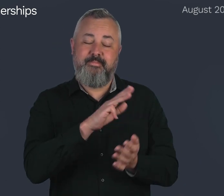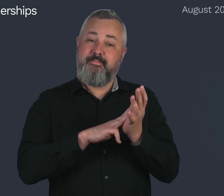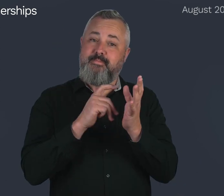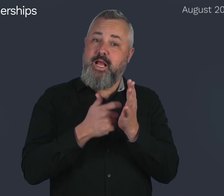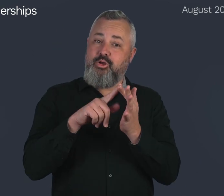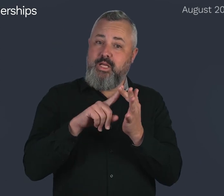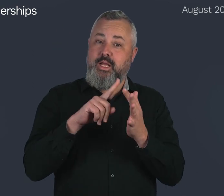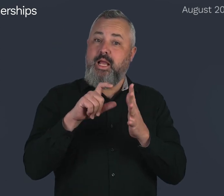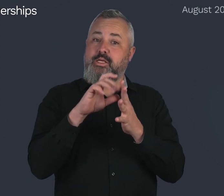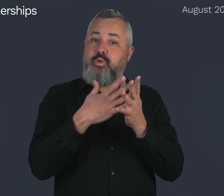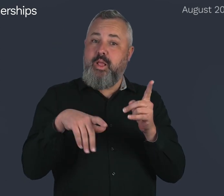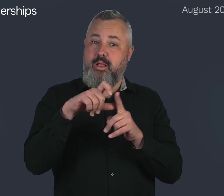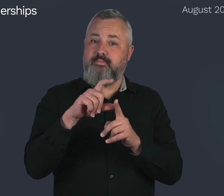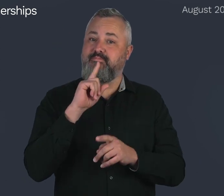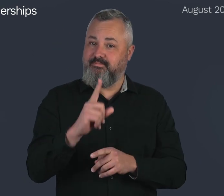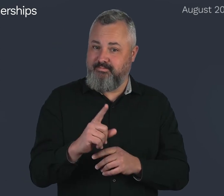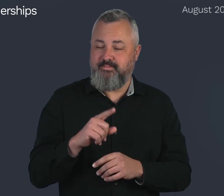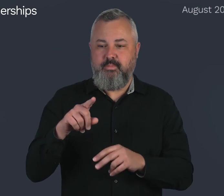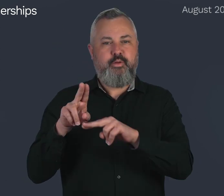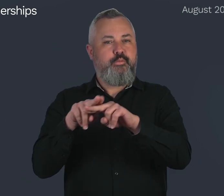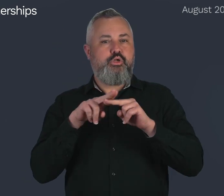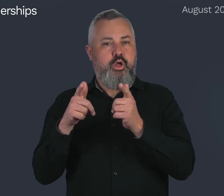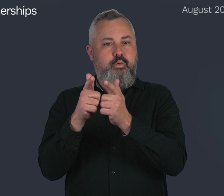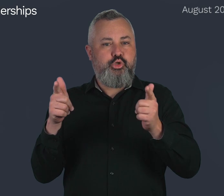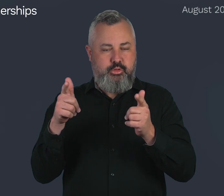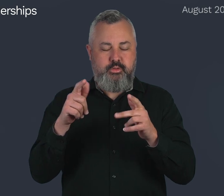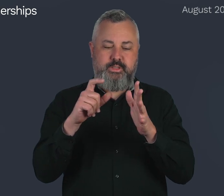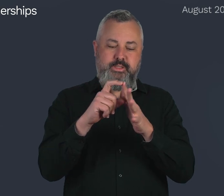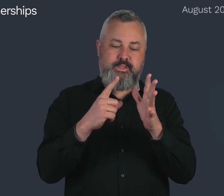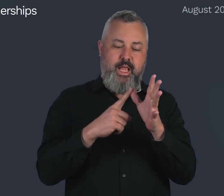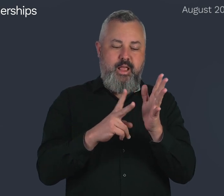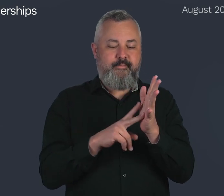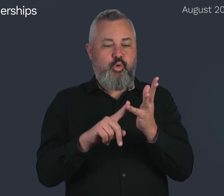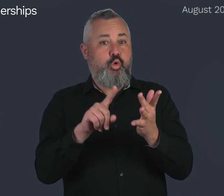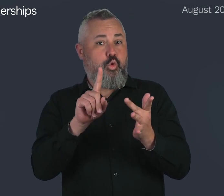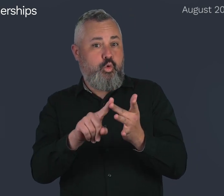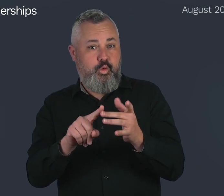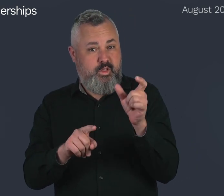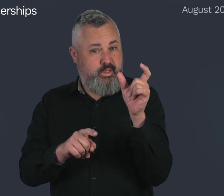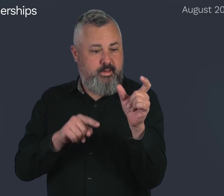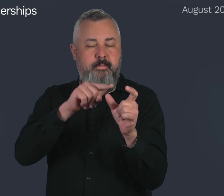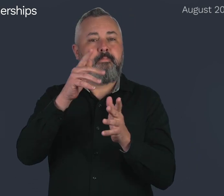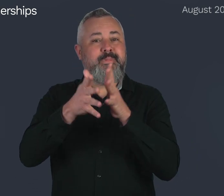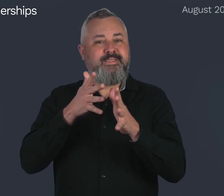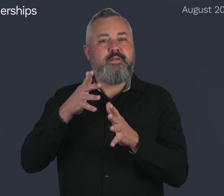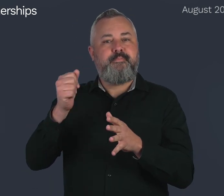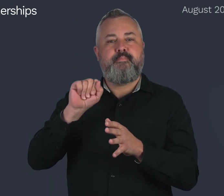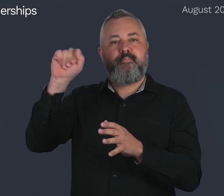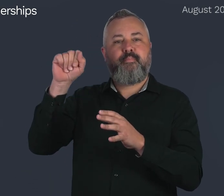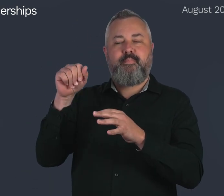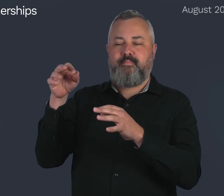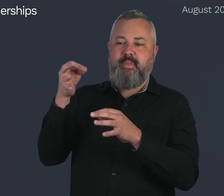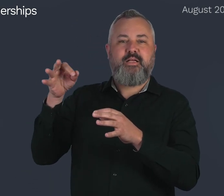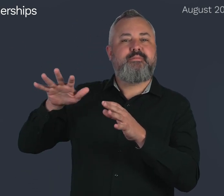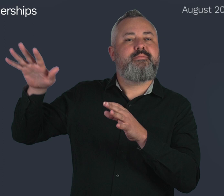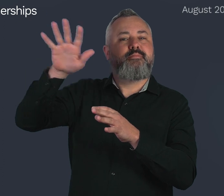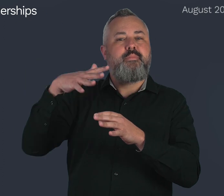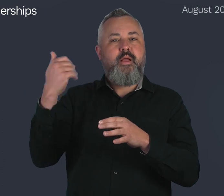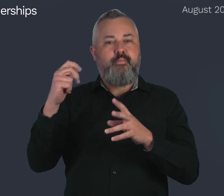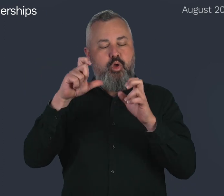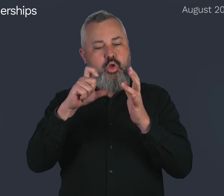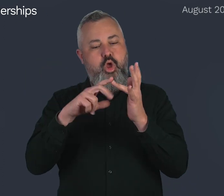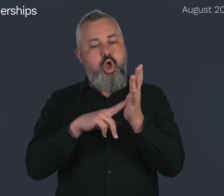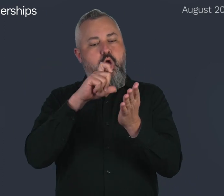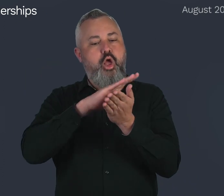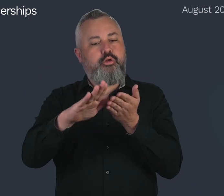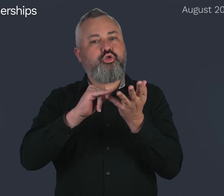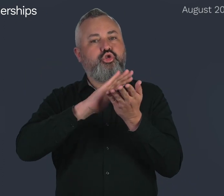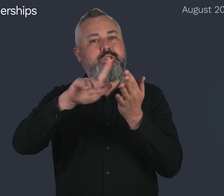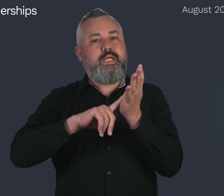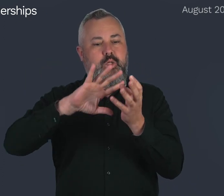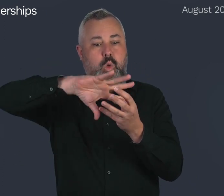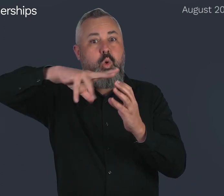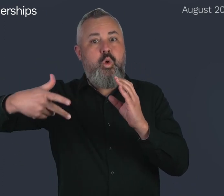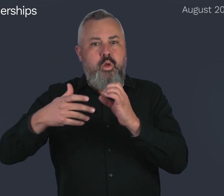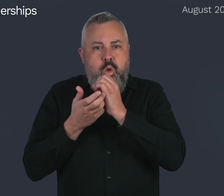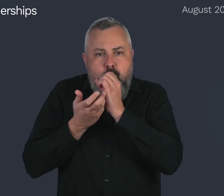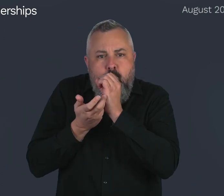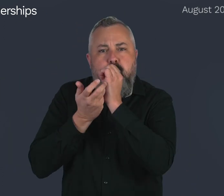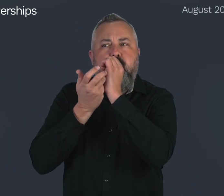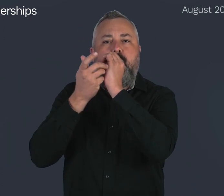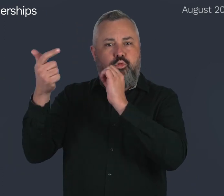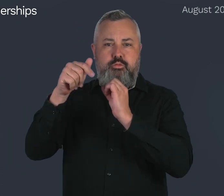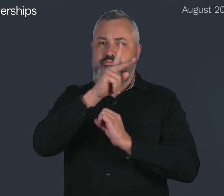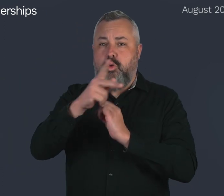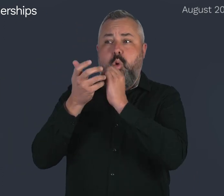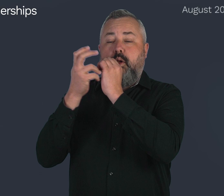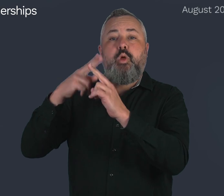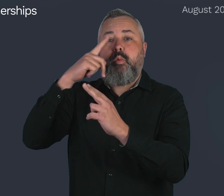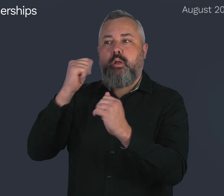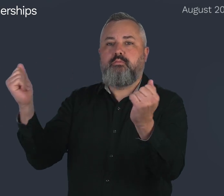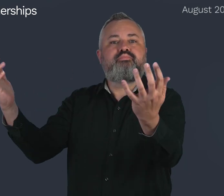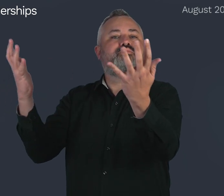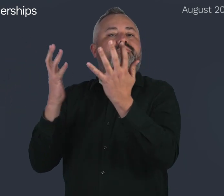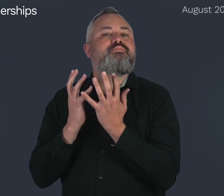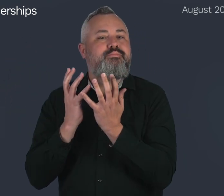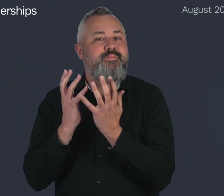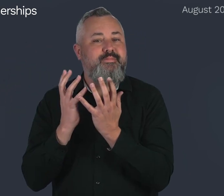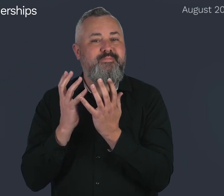“Davui in the Fijian language stands for the conch shell that is used widely in the Pacific to call people together,” said Maree Edwards.